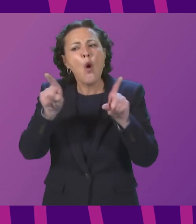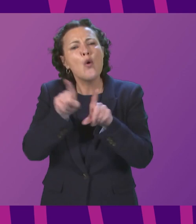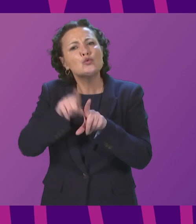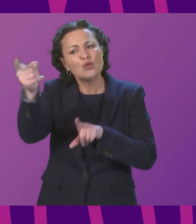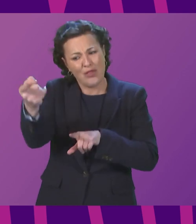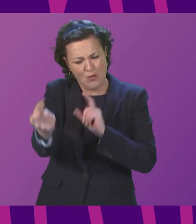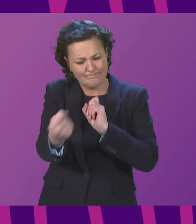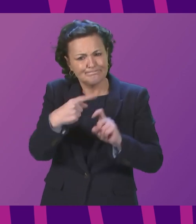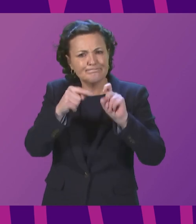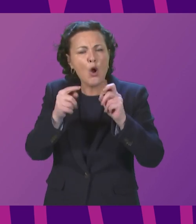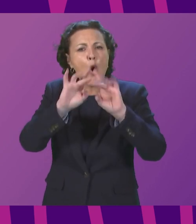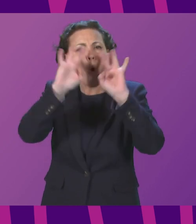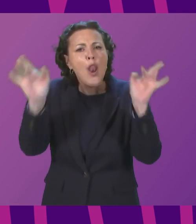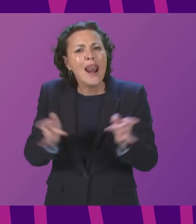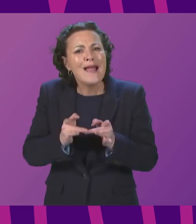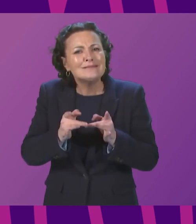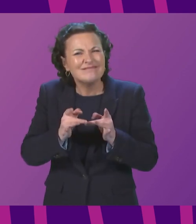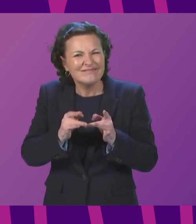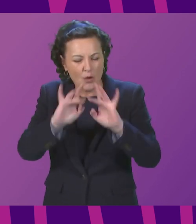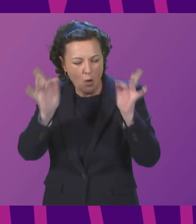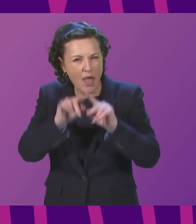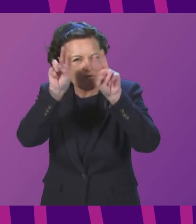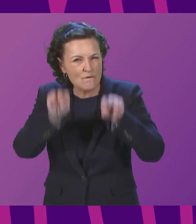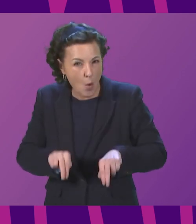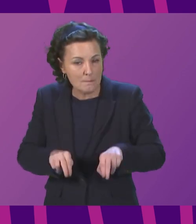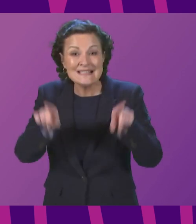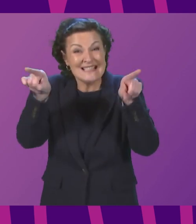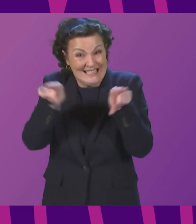you must fill in—as would happen after a positive PCR test—to ensure that your contacts